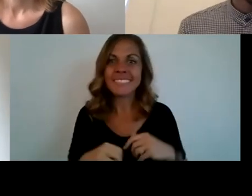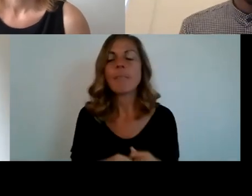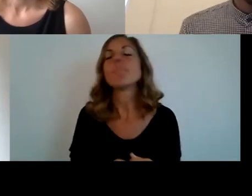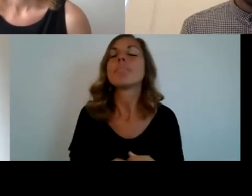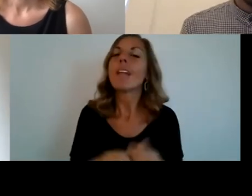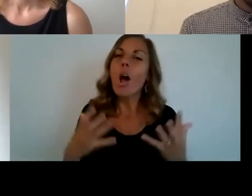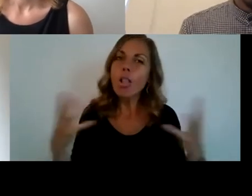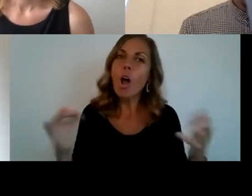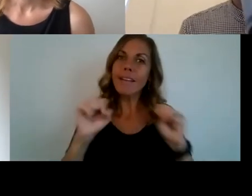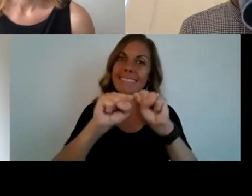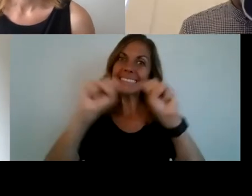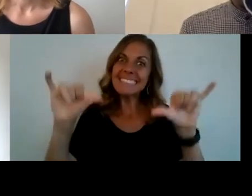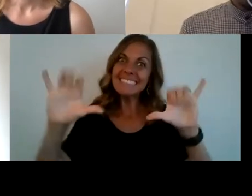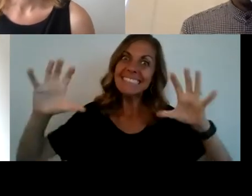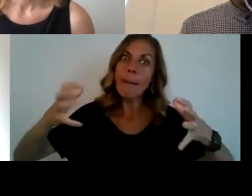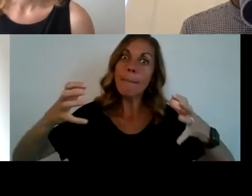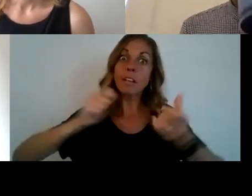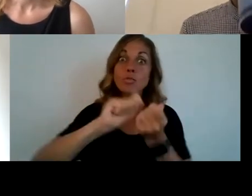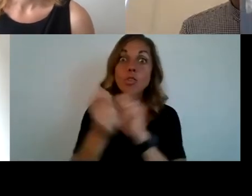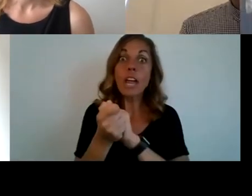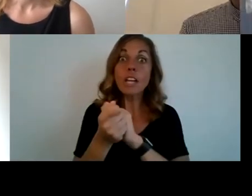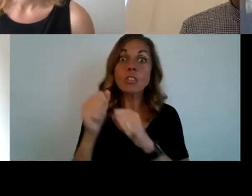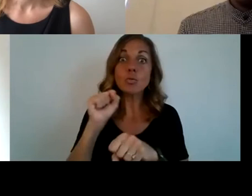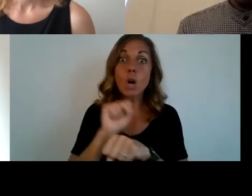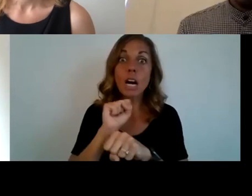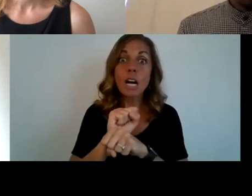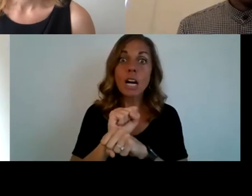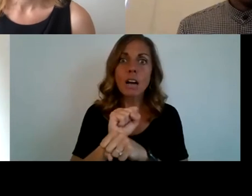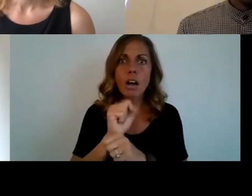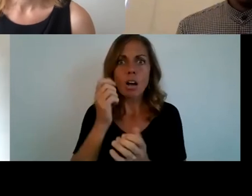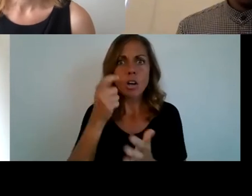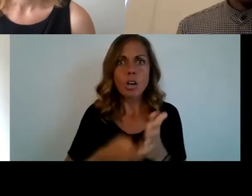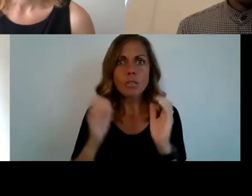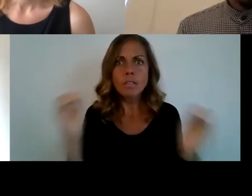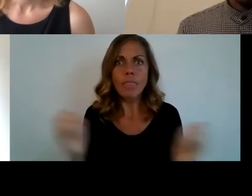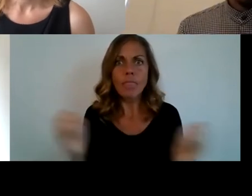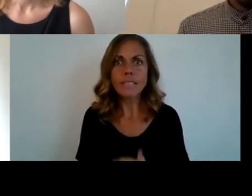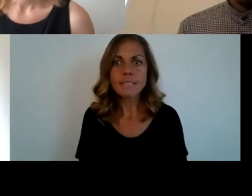change work is zero dollars. What it is maybe you're spending your social capital. Maybe